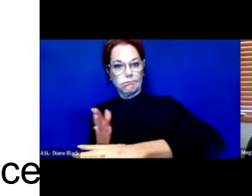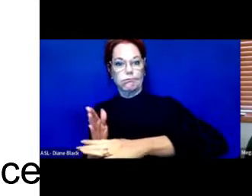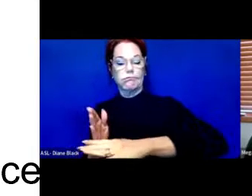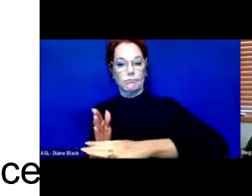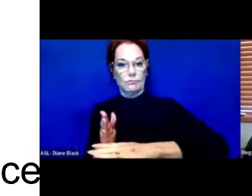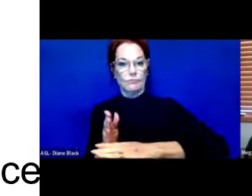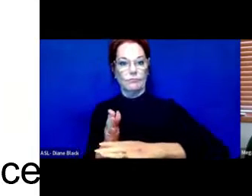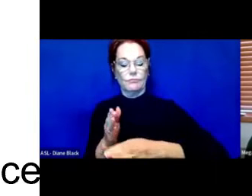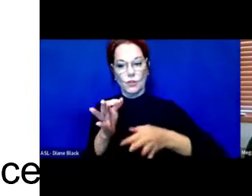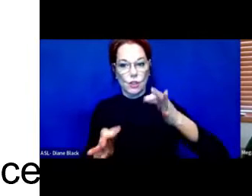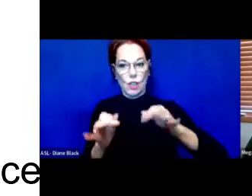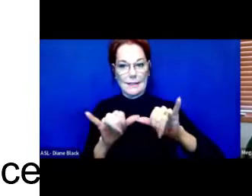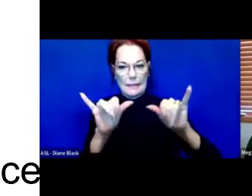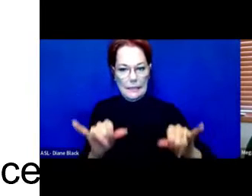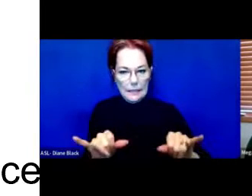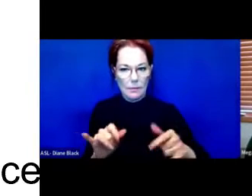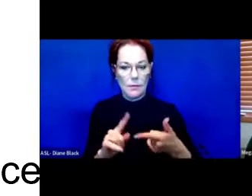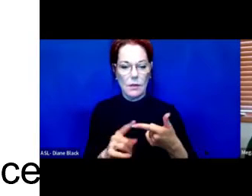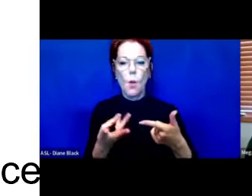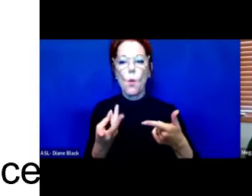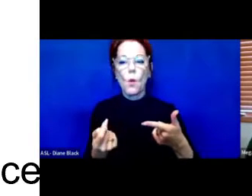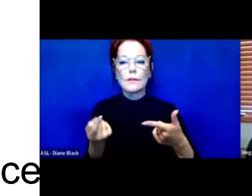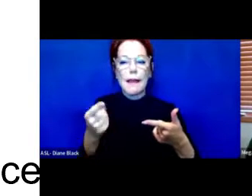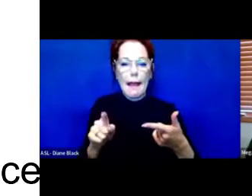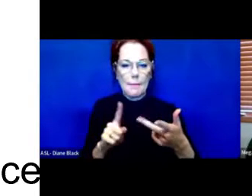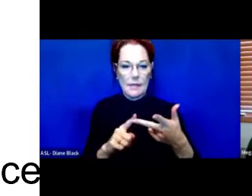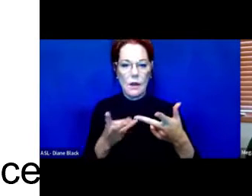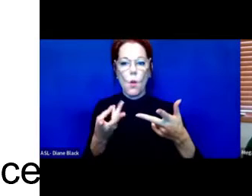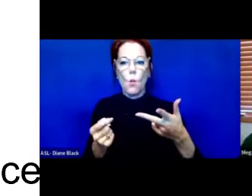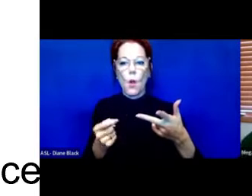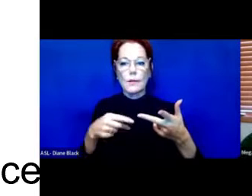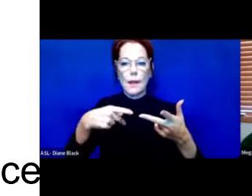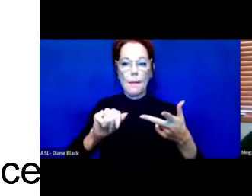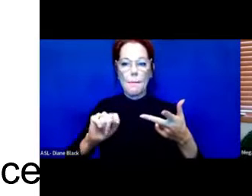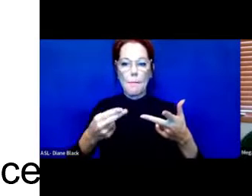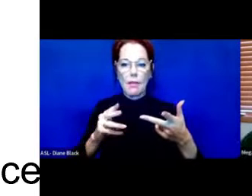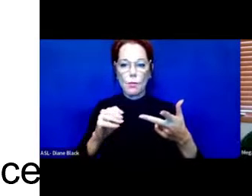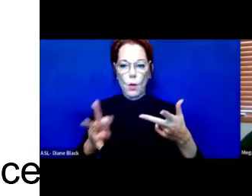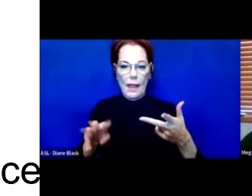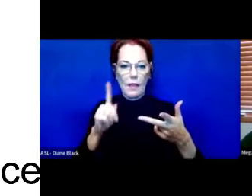happening, what sort of the prevalence, what's the pathway for individuals with brain injury coming into contact with the system? And what could the